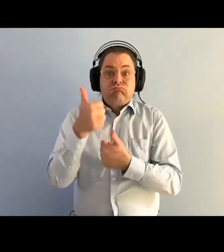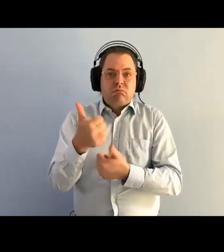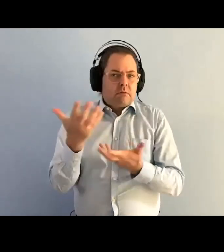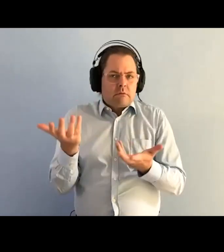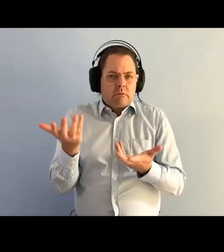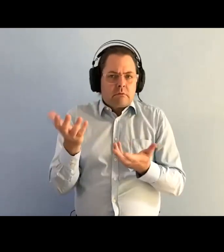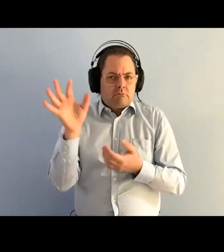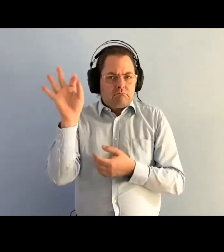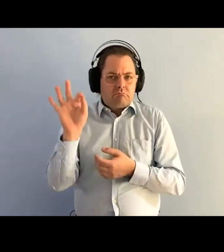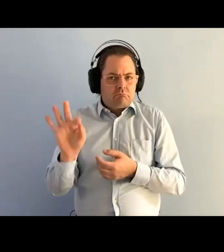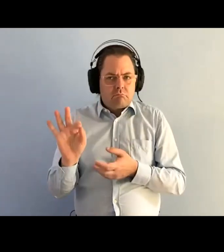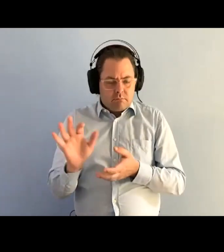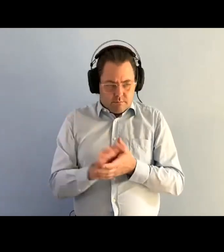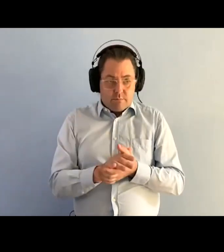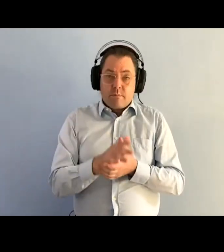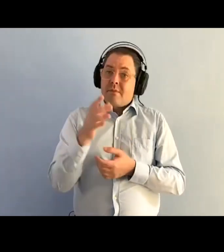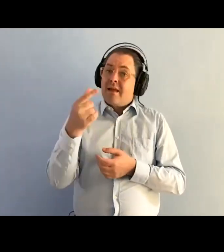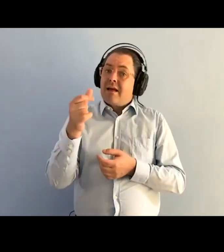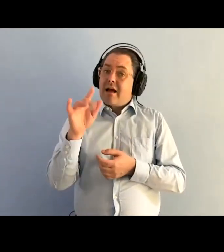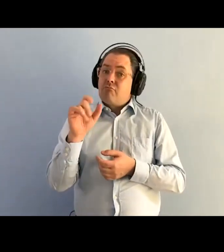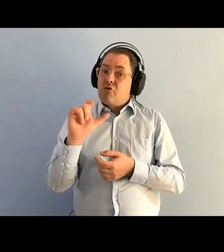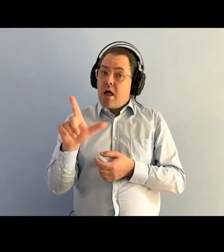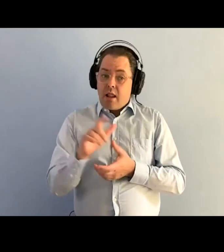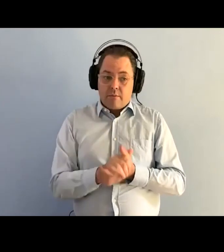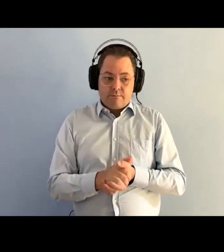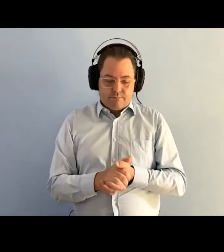are the anticipated challenges and measures to address them? Gabriel, if